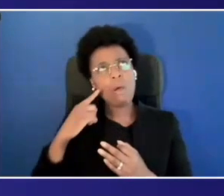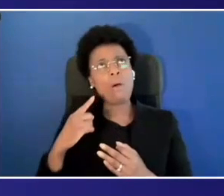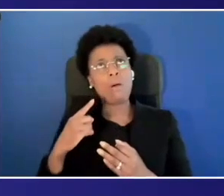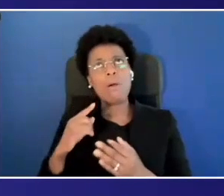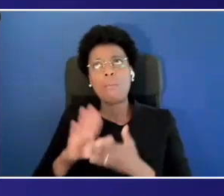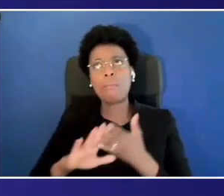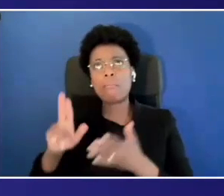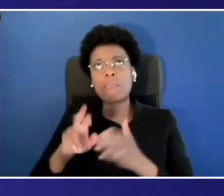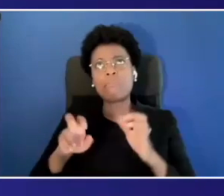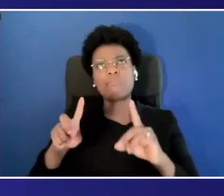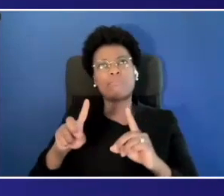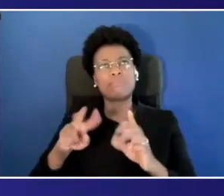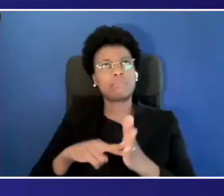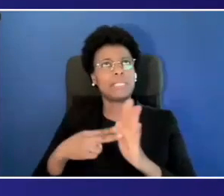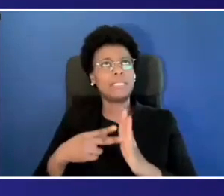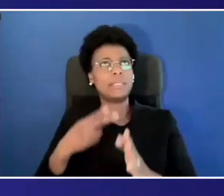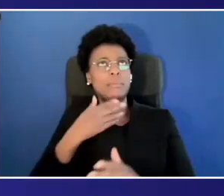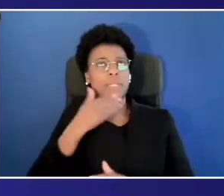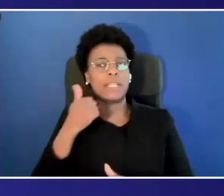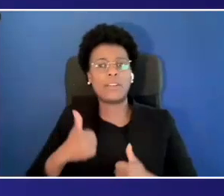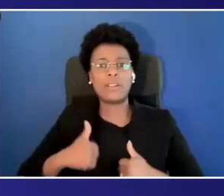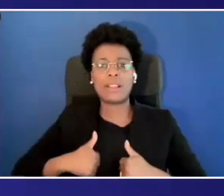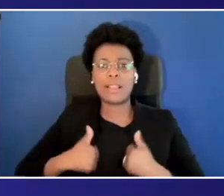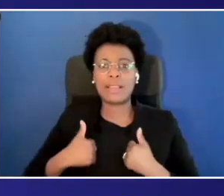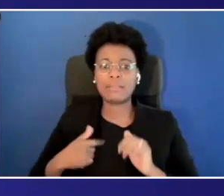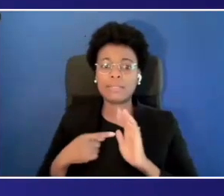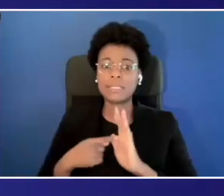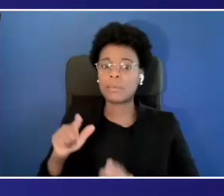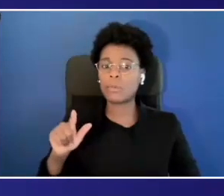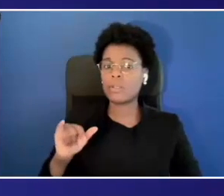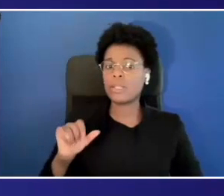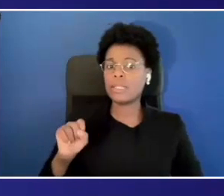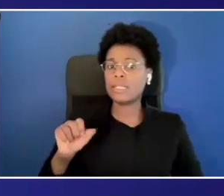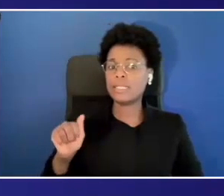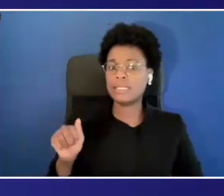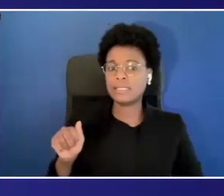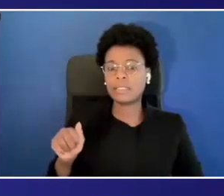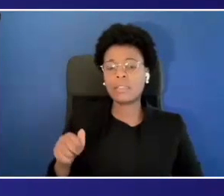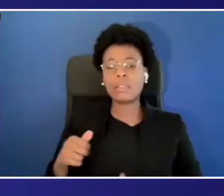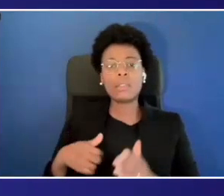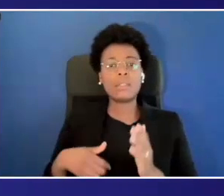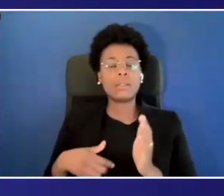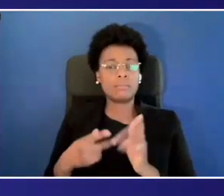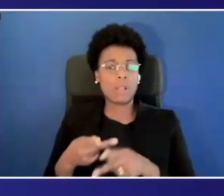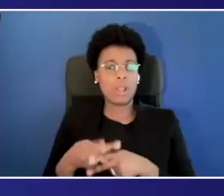They're farmers like Lisa who took out a parent plus loan to put her daughter through college, but it's now behind on her payments.